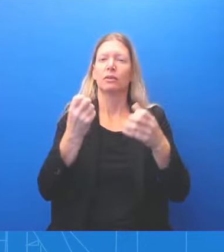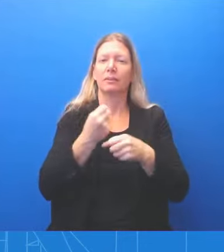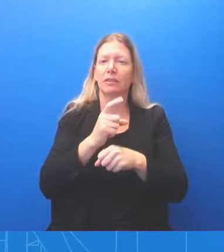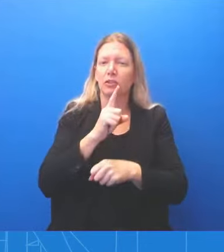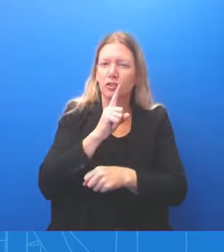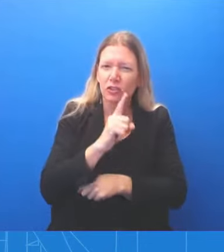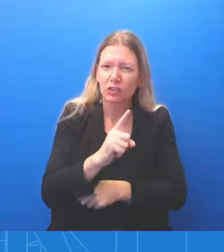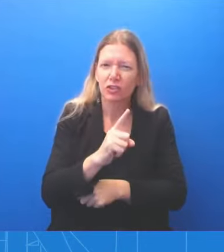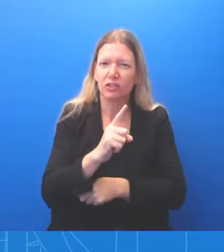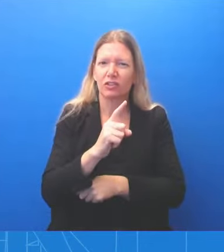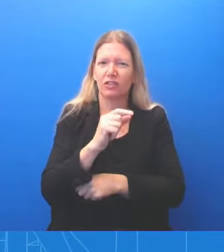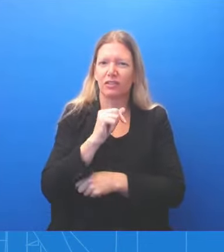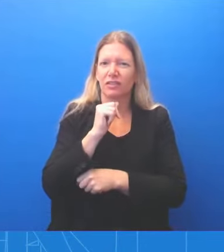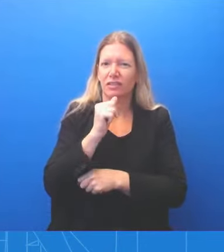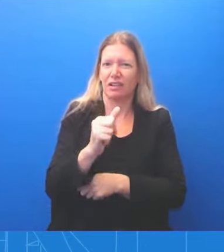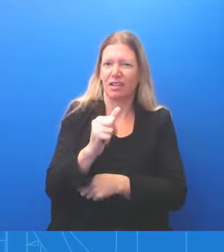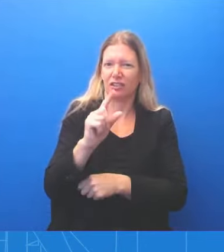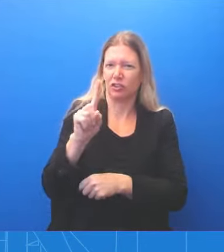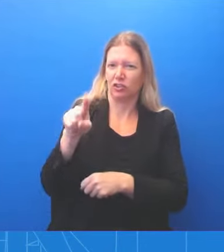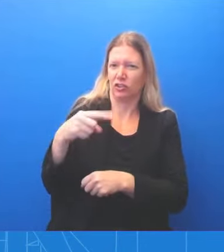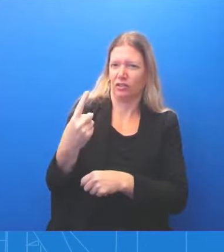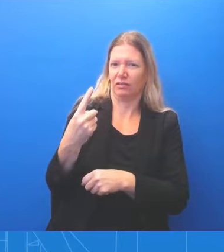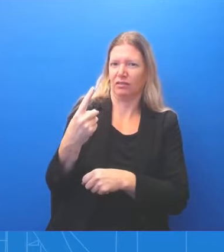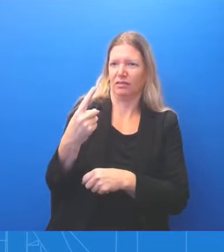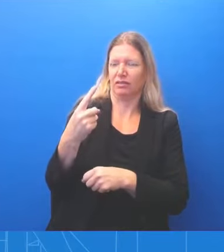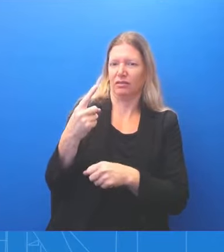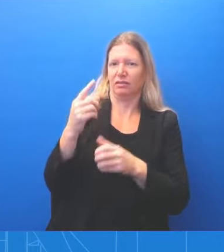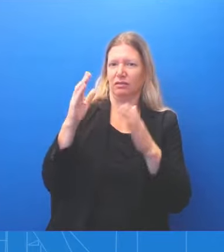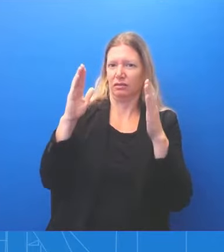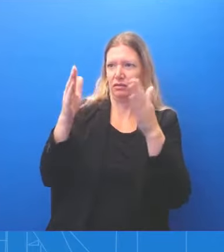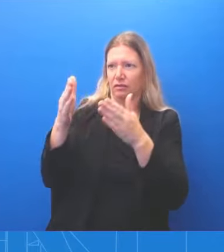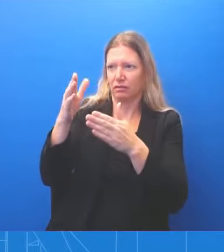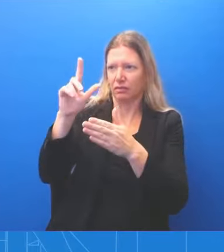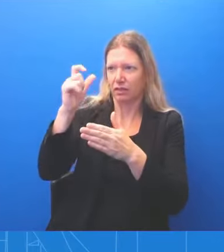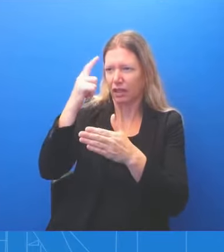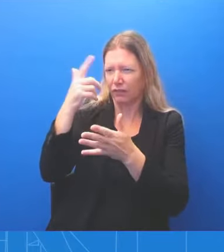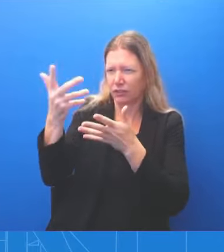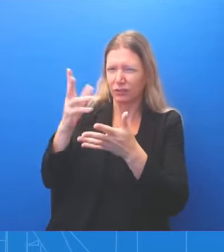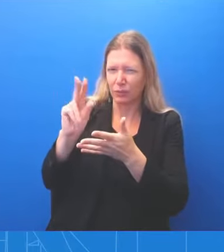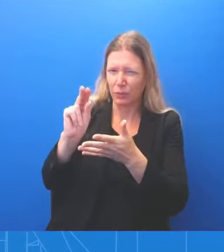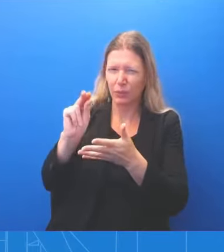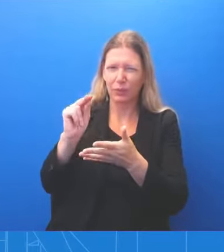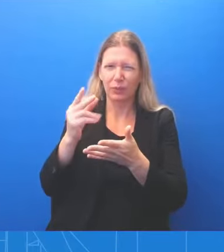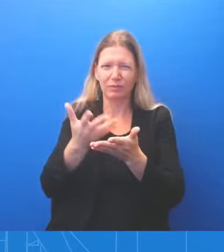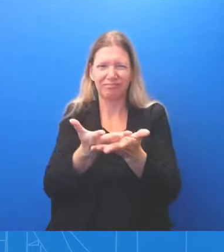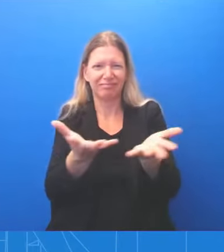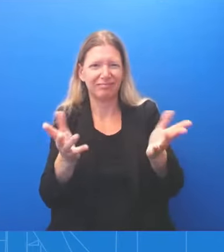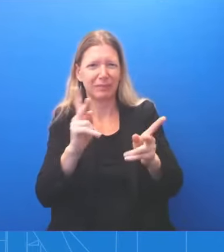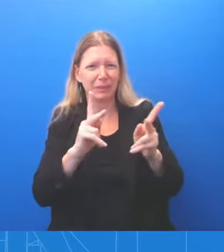and understood that this is the Pres- -- the President, the federal government is -- is with them through their -- through the different --